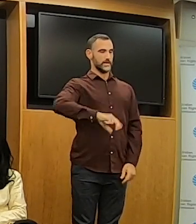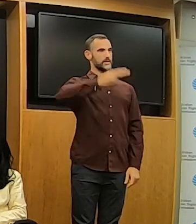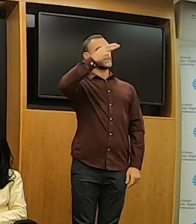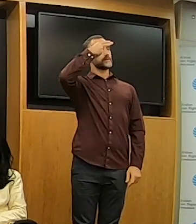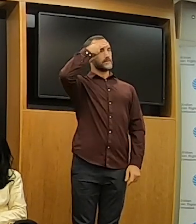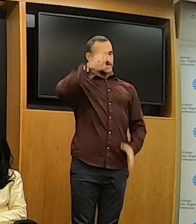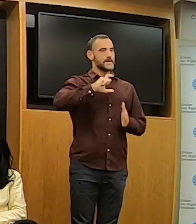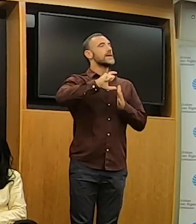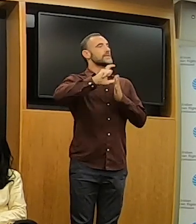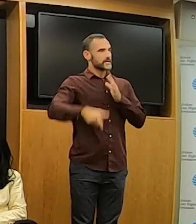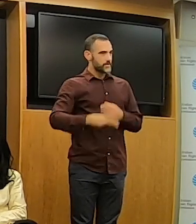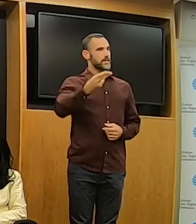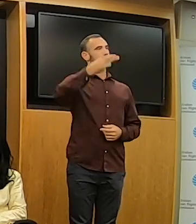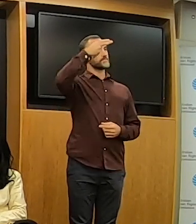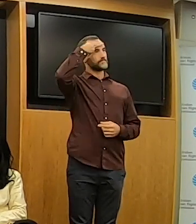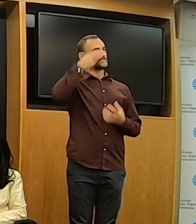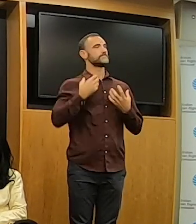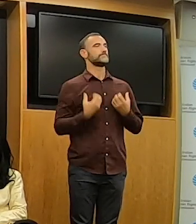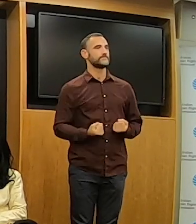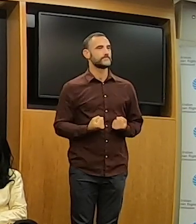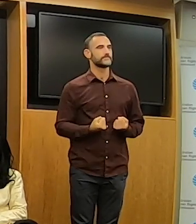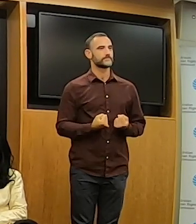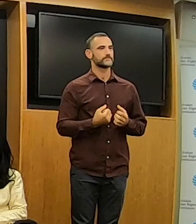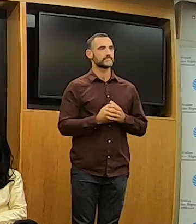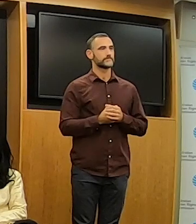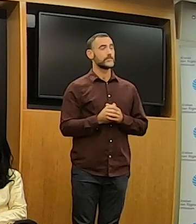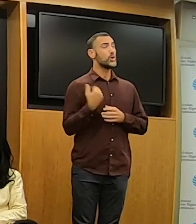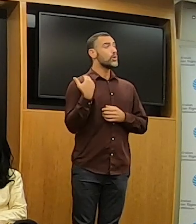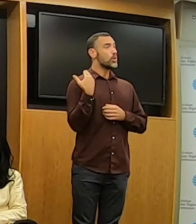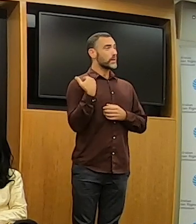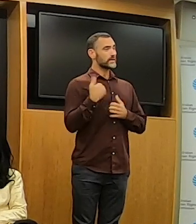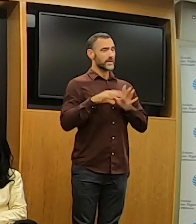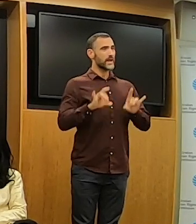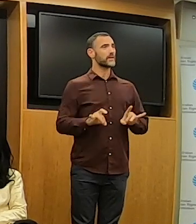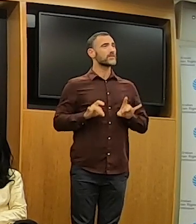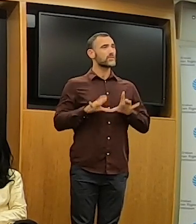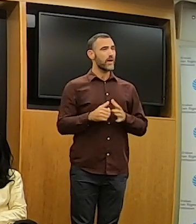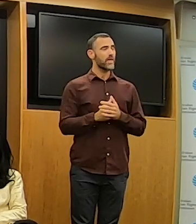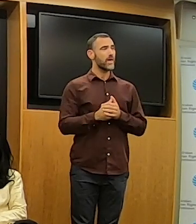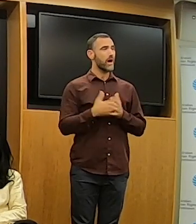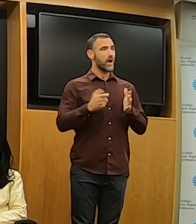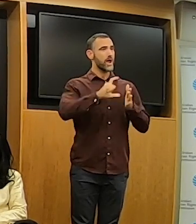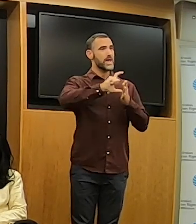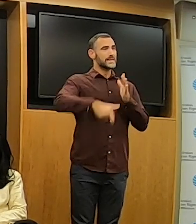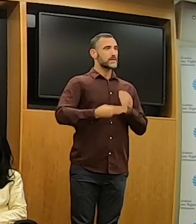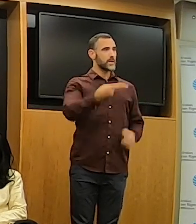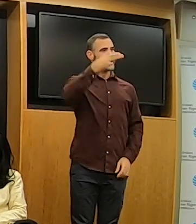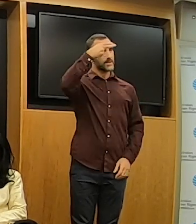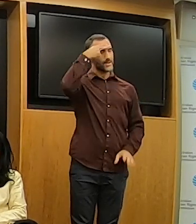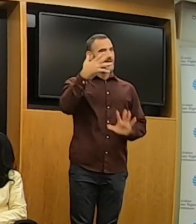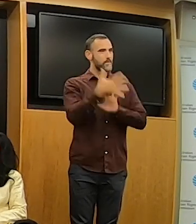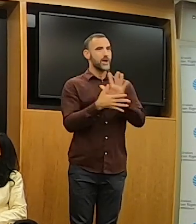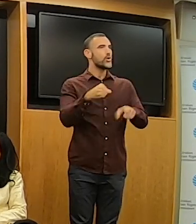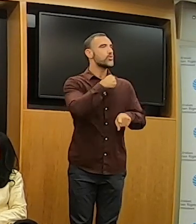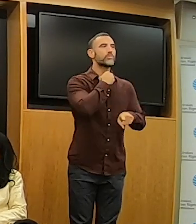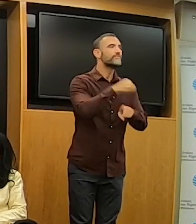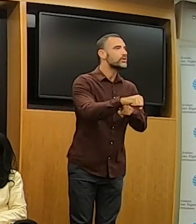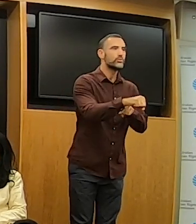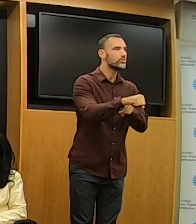Until recently in Australia, having a disability was grounds under our law for denying someone a refugee visa.